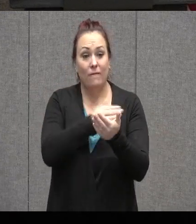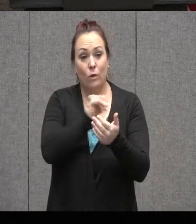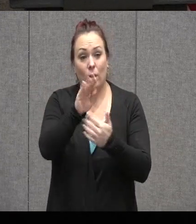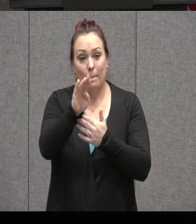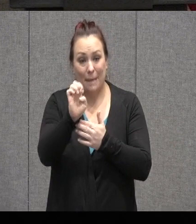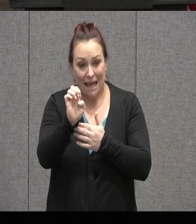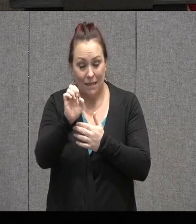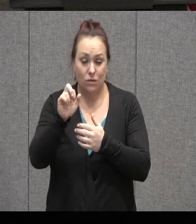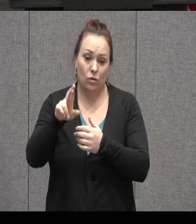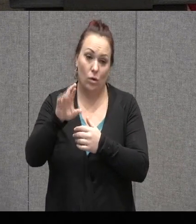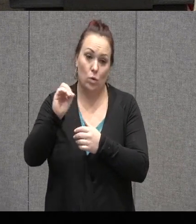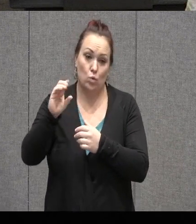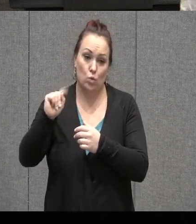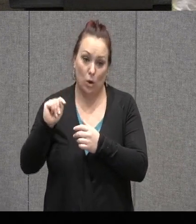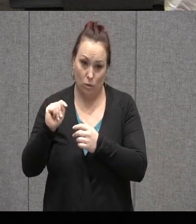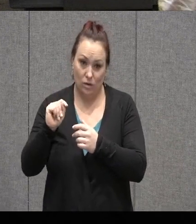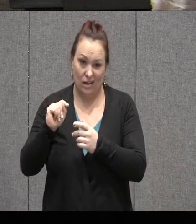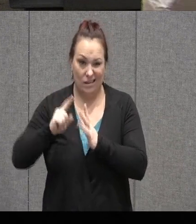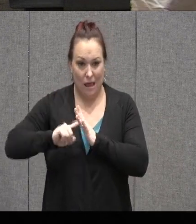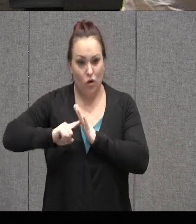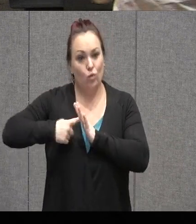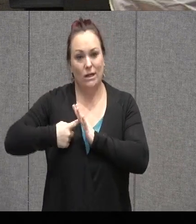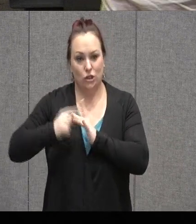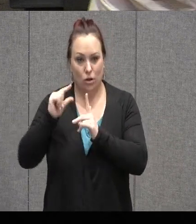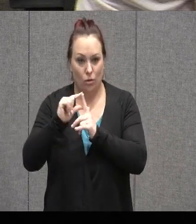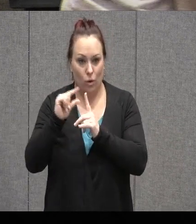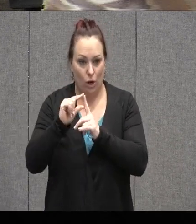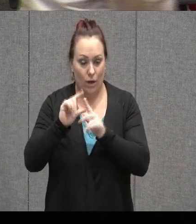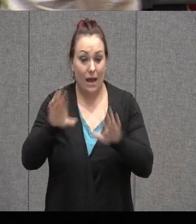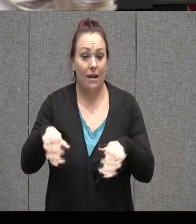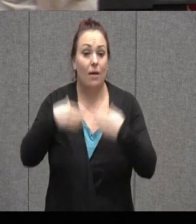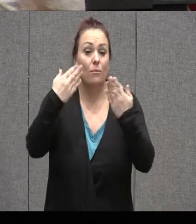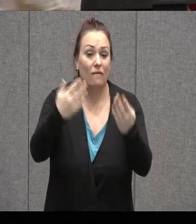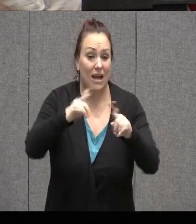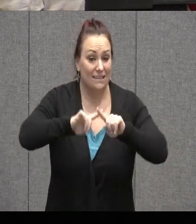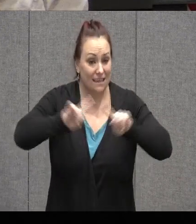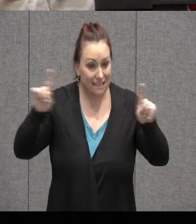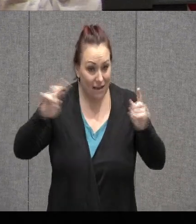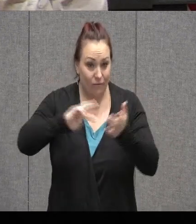to provide a different meaning. And so, pre is before.